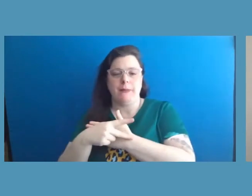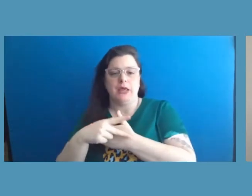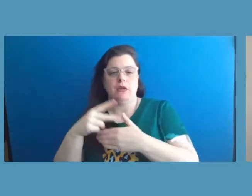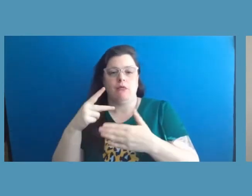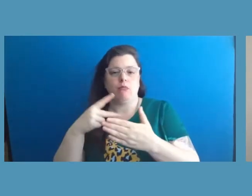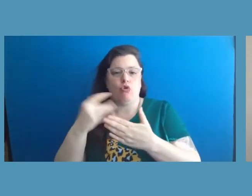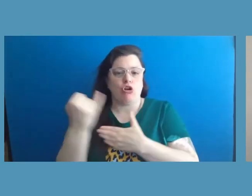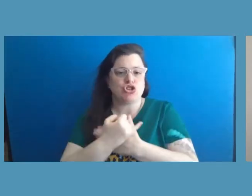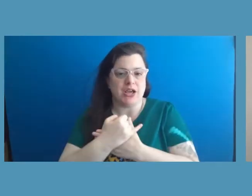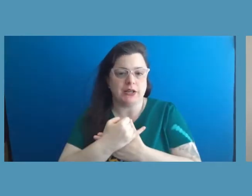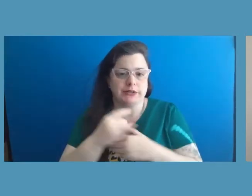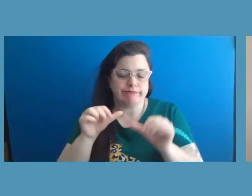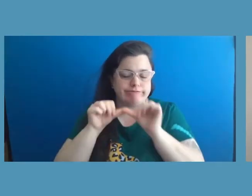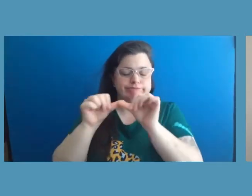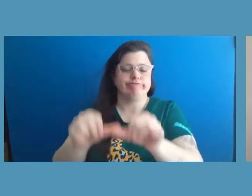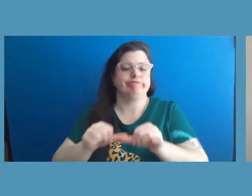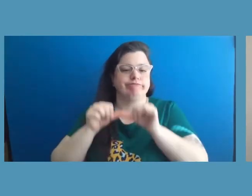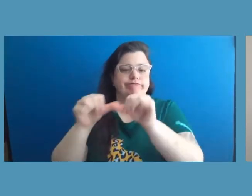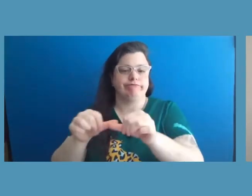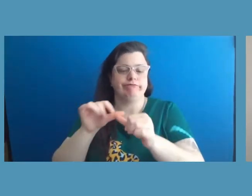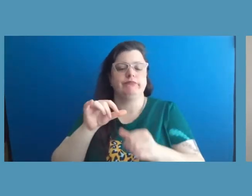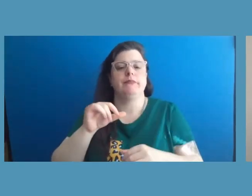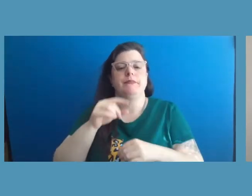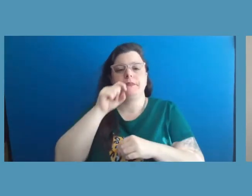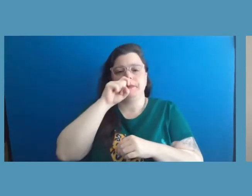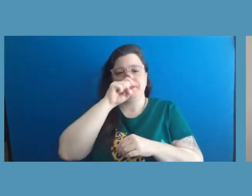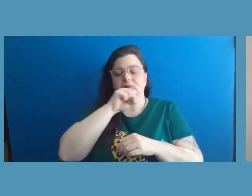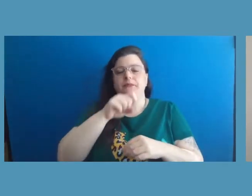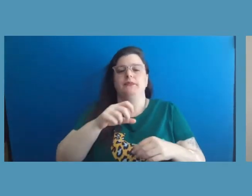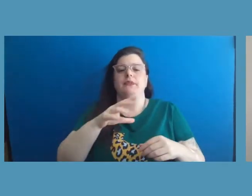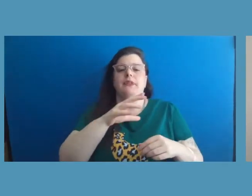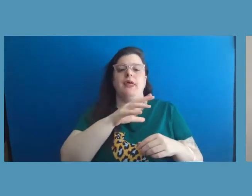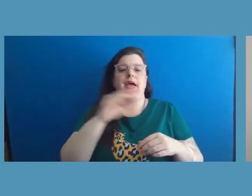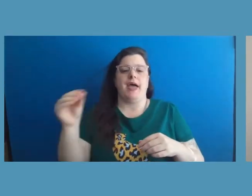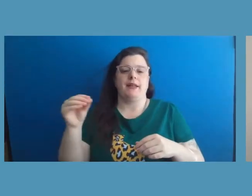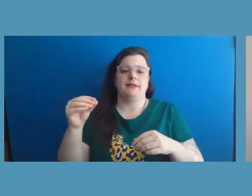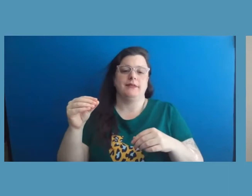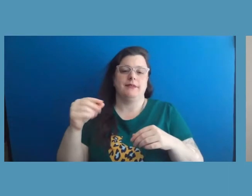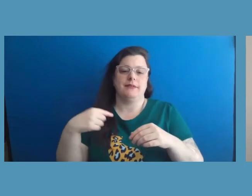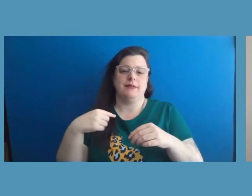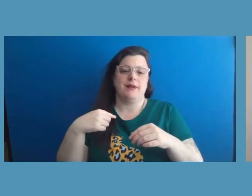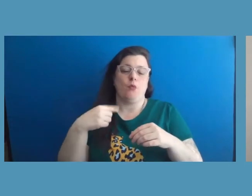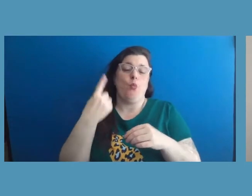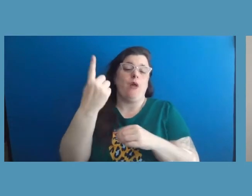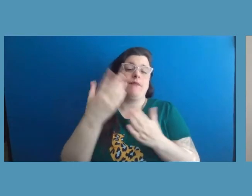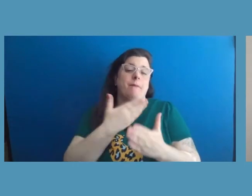your exhibits, programs or projects. It is a continual process.